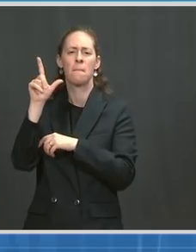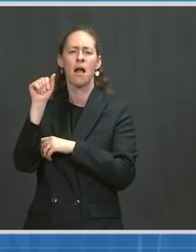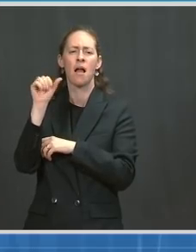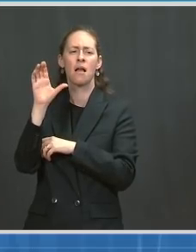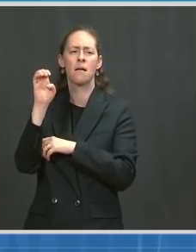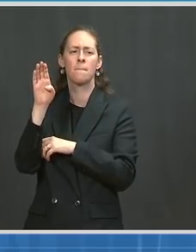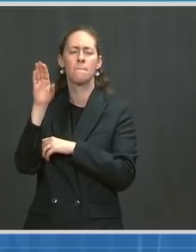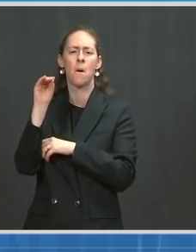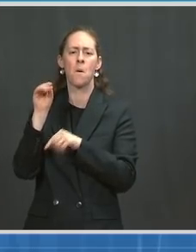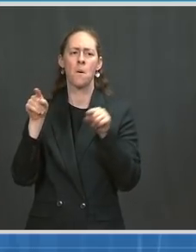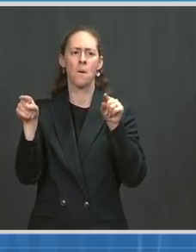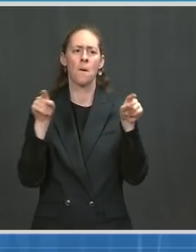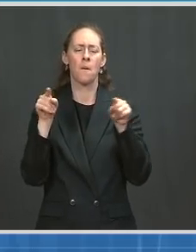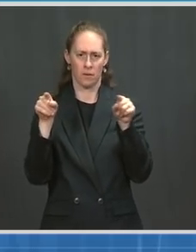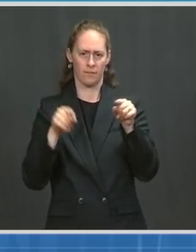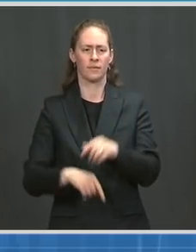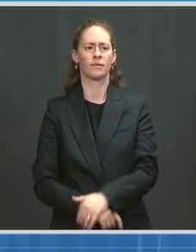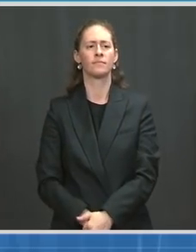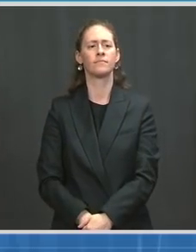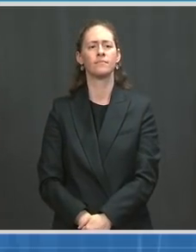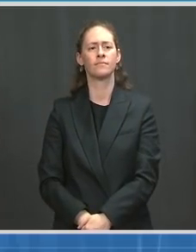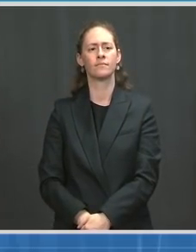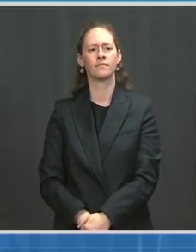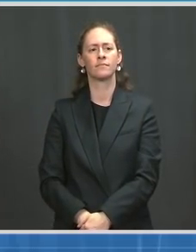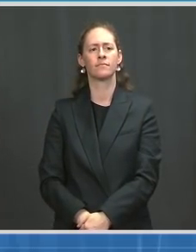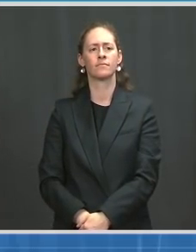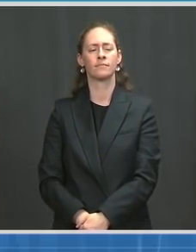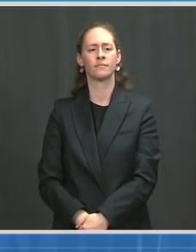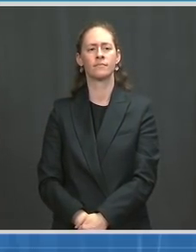you see there's 93 percent vaccine efficacy.